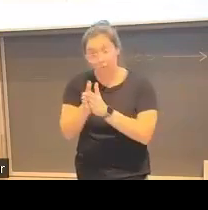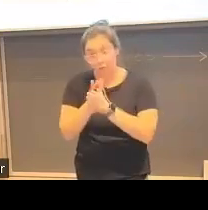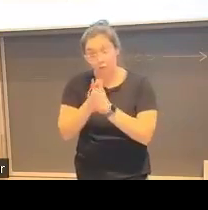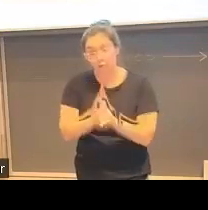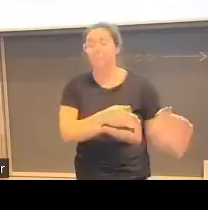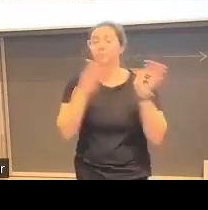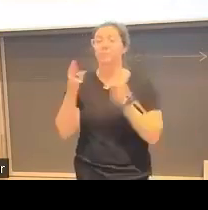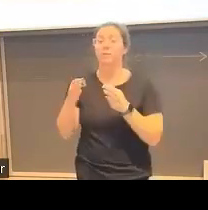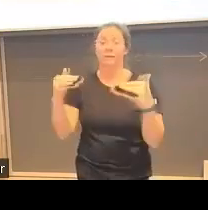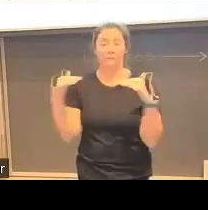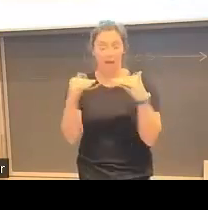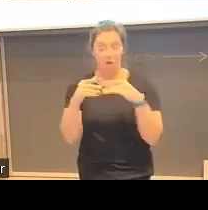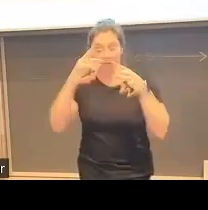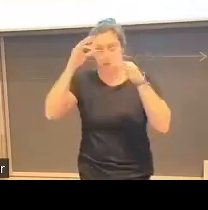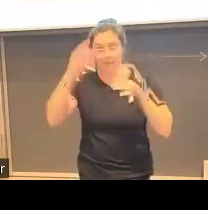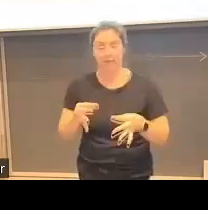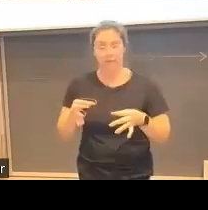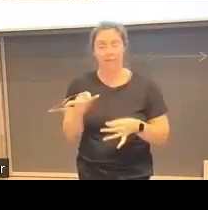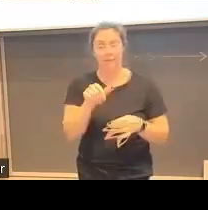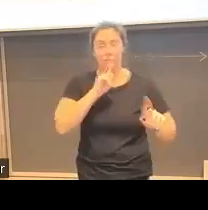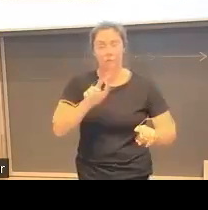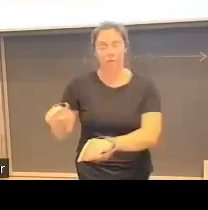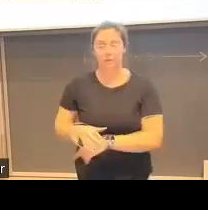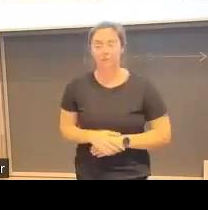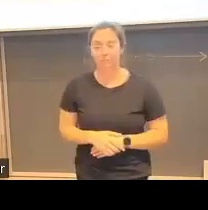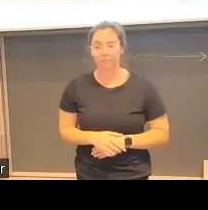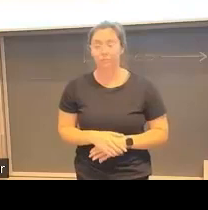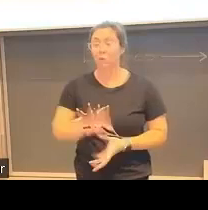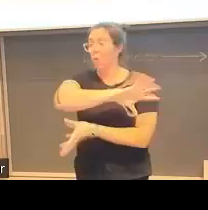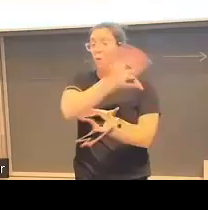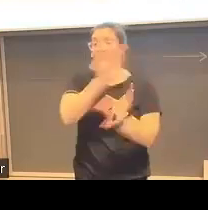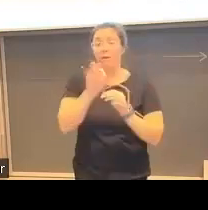fair and decisiveness had an equal number of respondents overall faculty and residents had